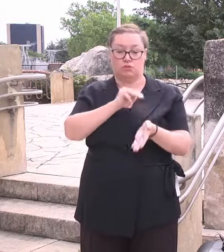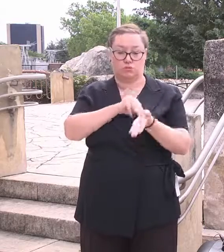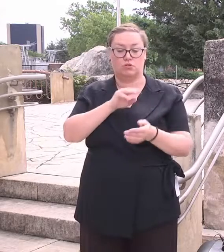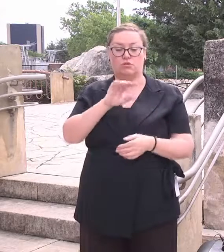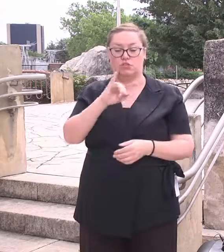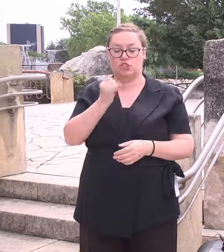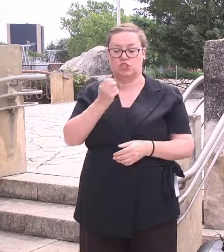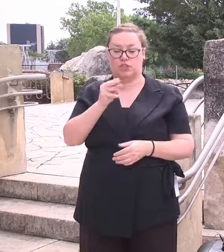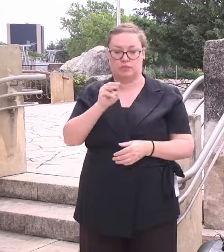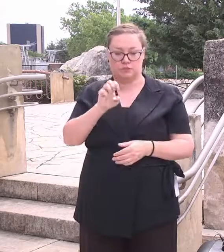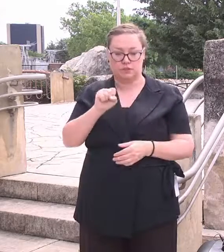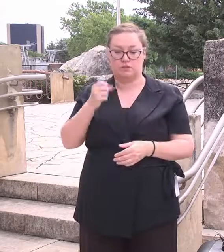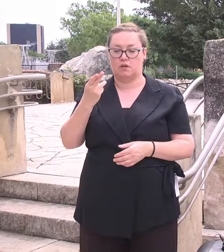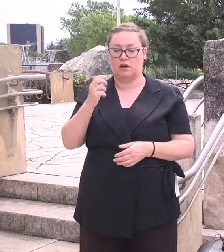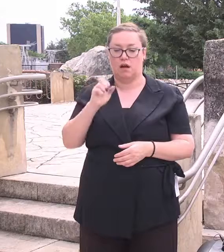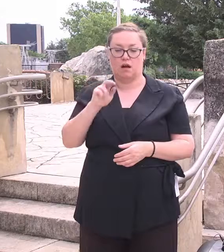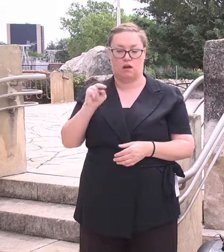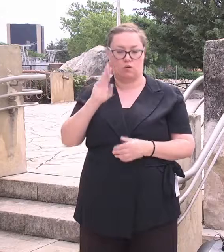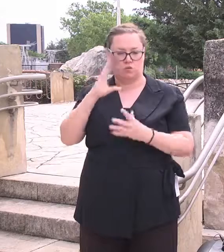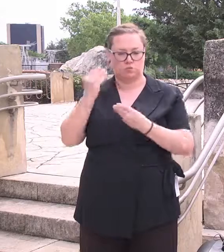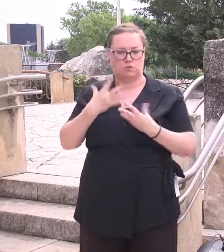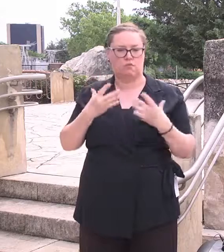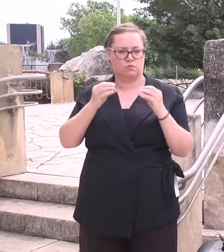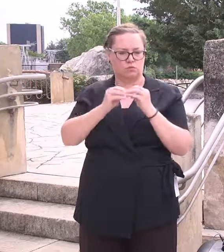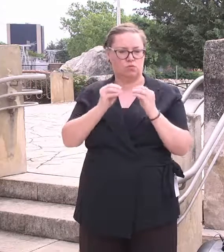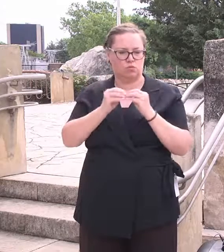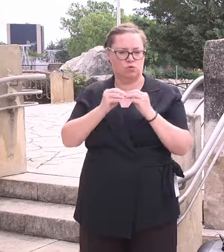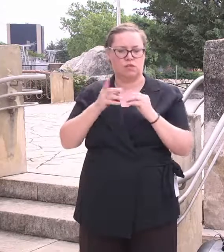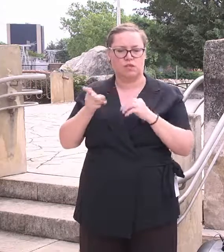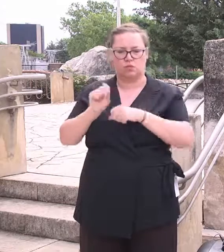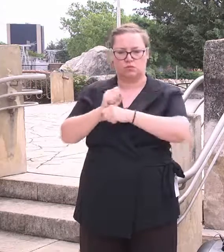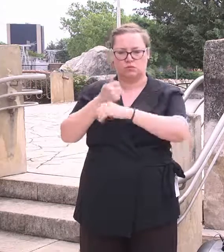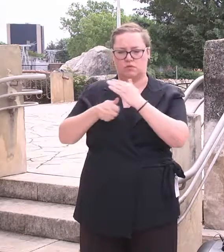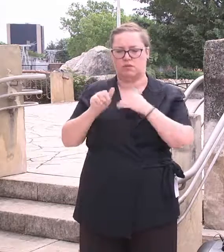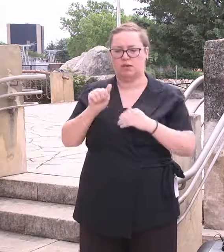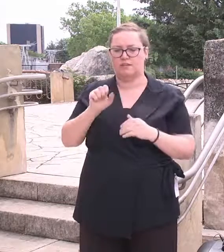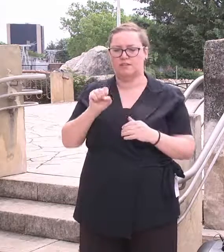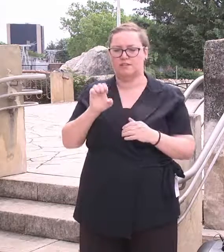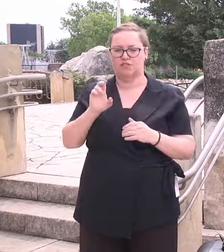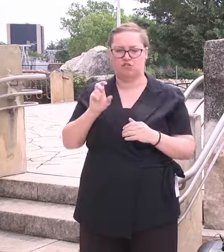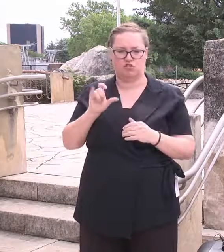to tell us more about the opportunities to learn how to be ready in a medical emergency